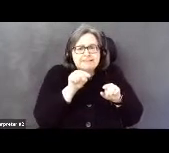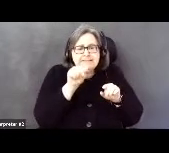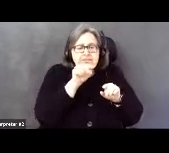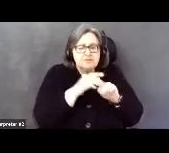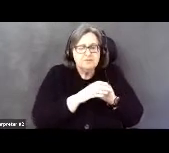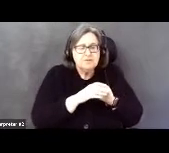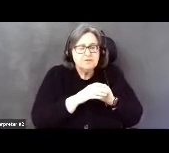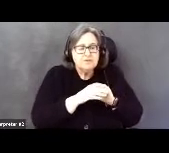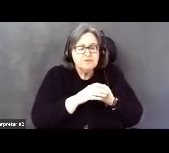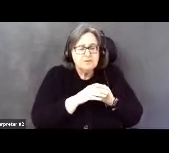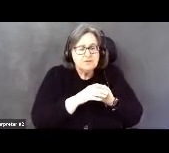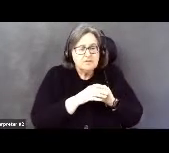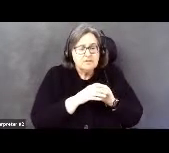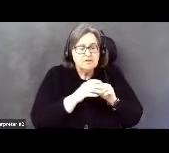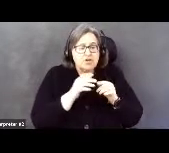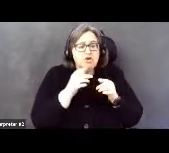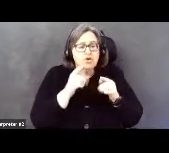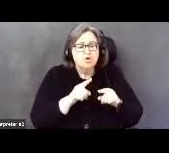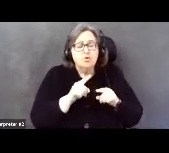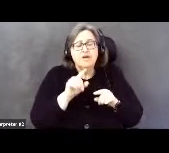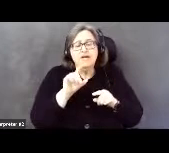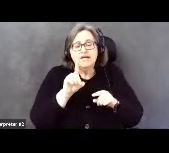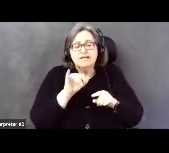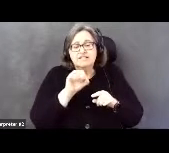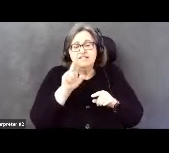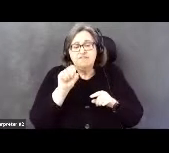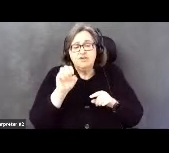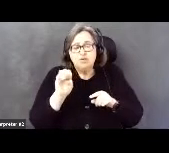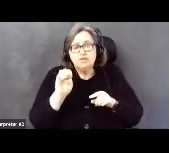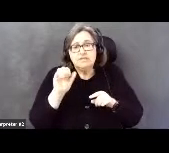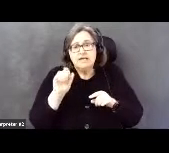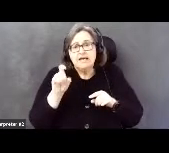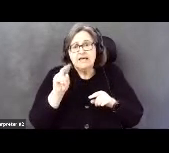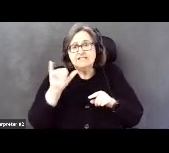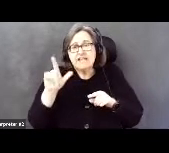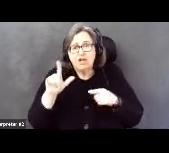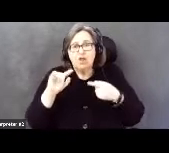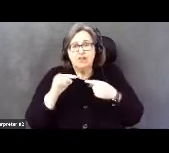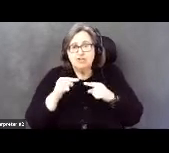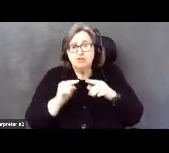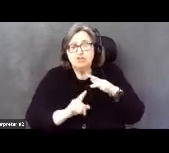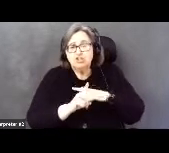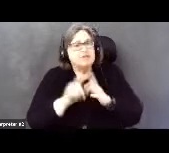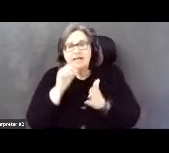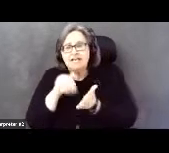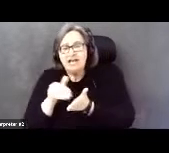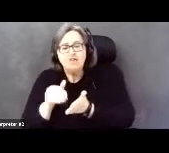they have the injury does show up, which is not often, that's what it looks like in the